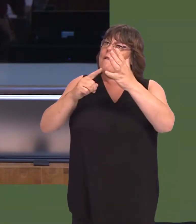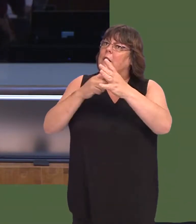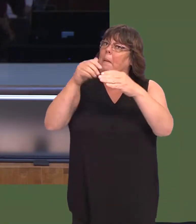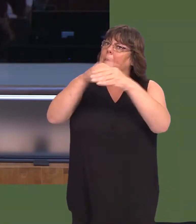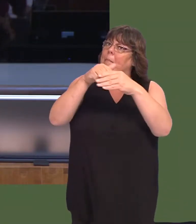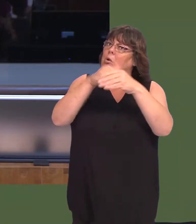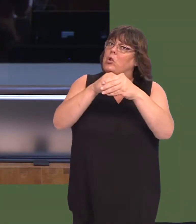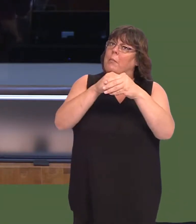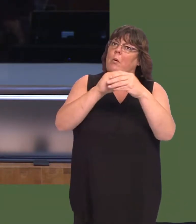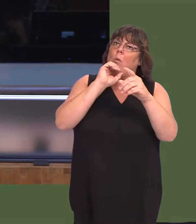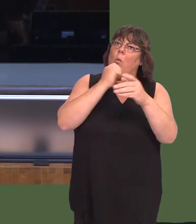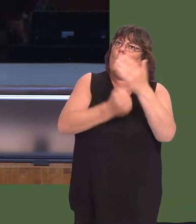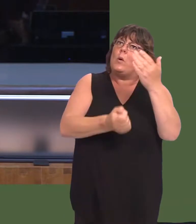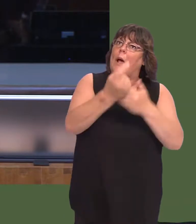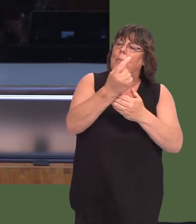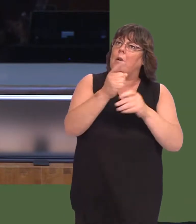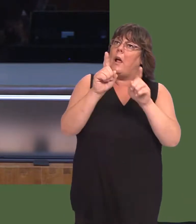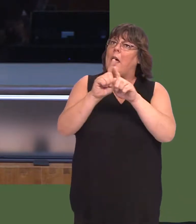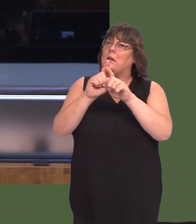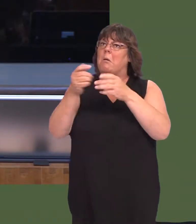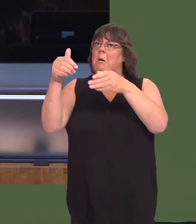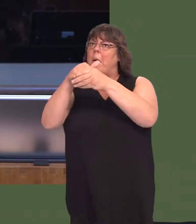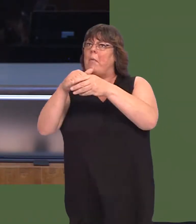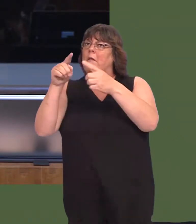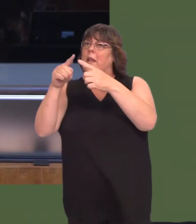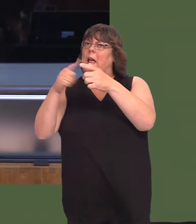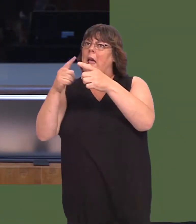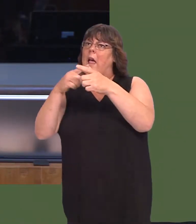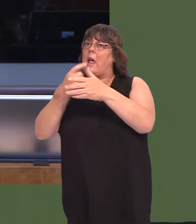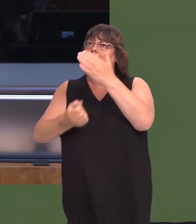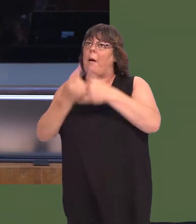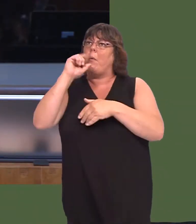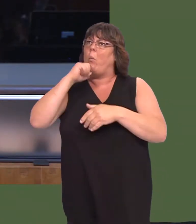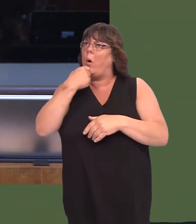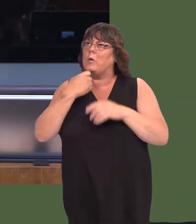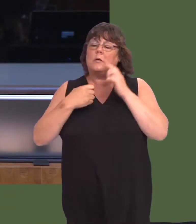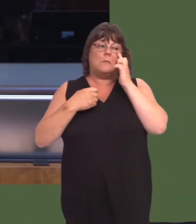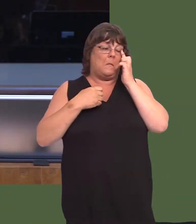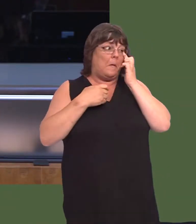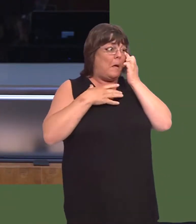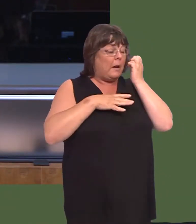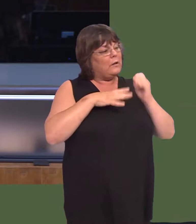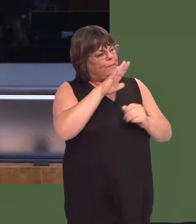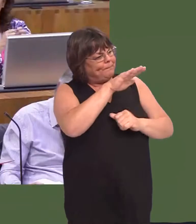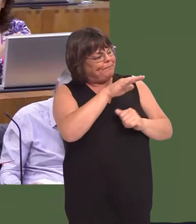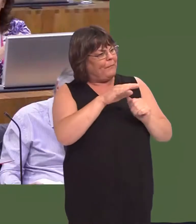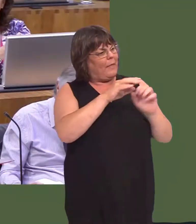out being a part of the European Economic Area? Carwyn Jones: I would remind the leader of Plaid Cymru what sheís already agreed to